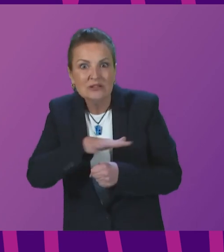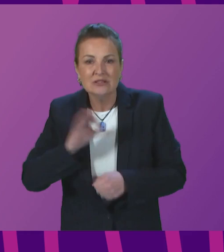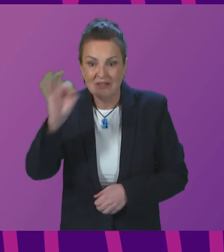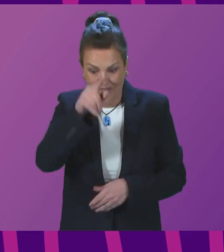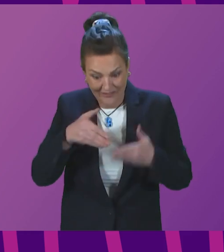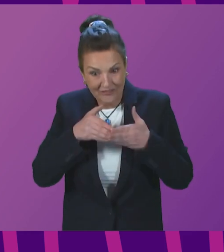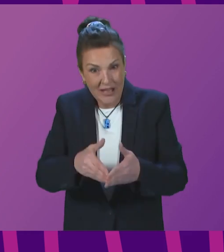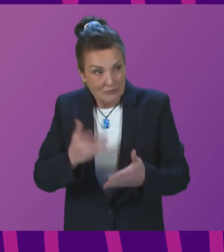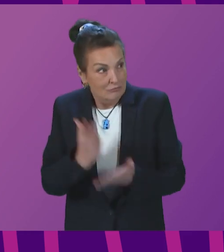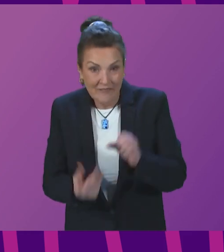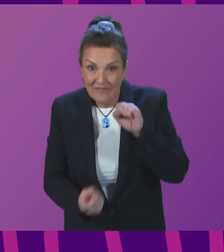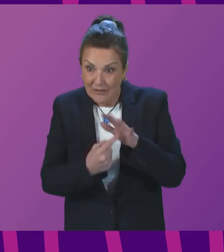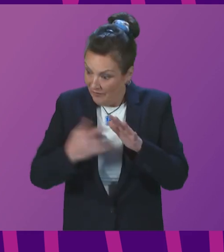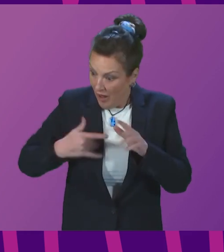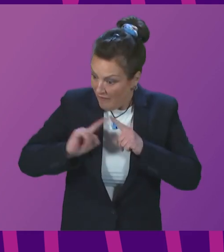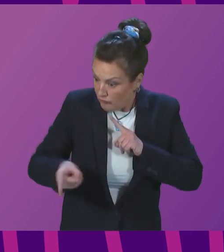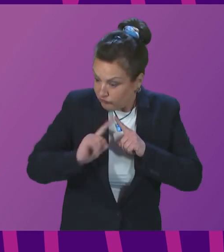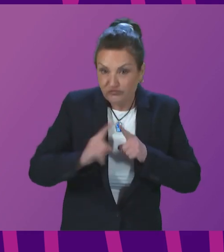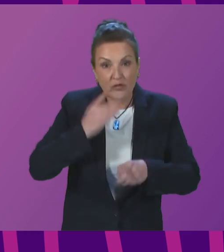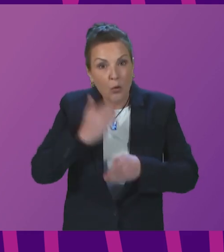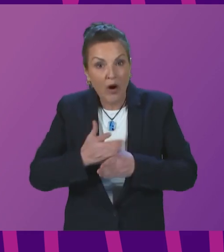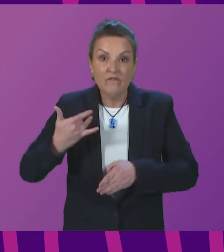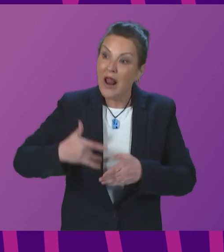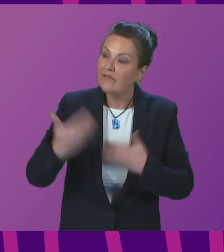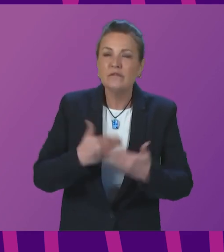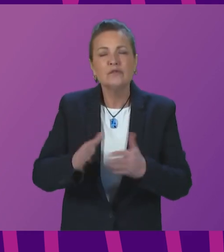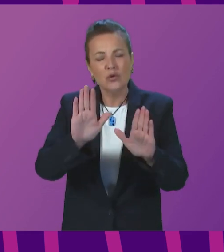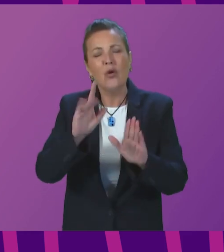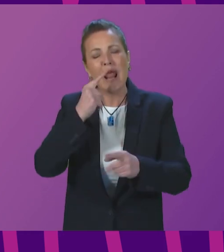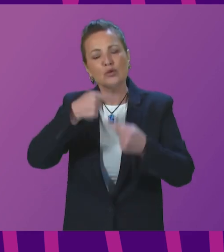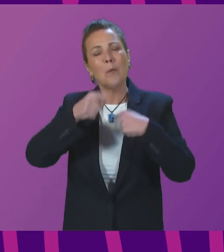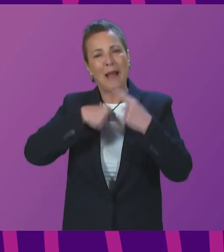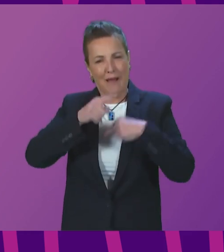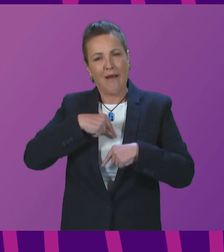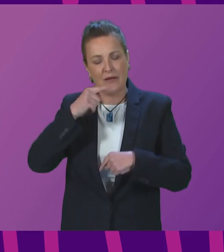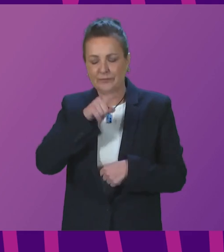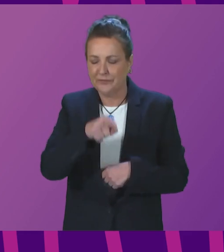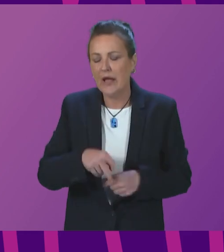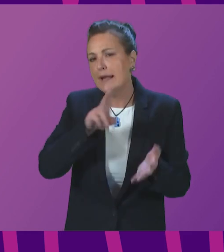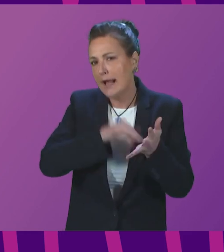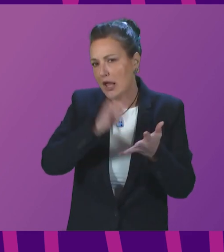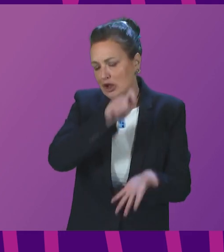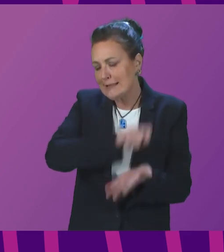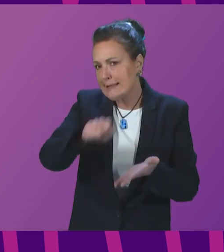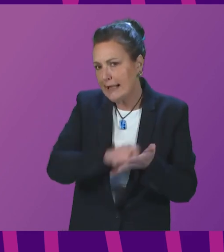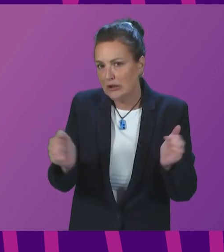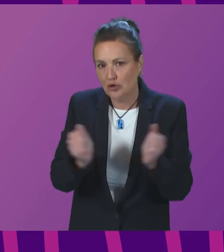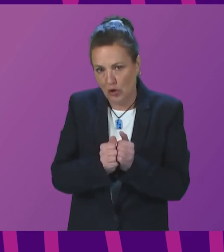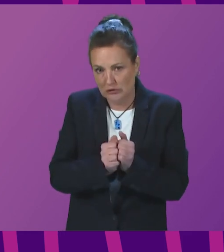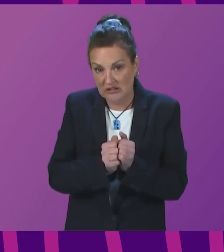to their way of life and work, so let us look at what happened here. Nicola Sturgeon signed off a contract against the advice of experts.